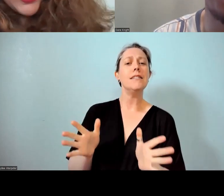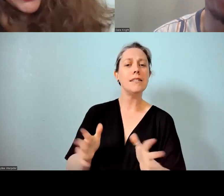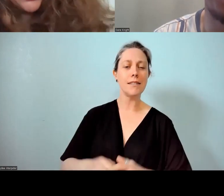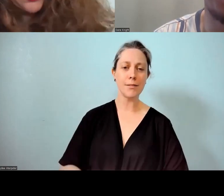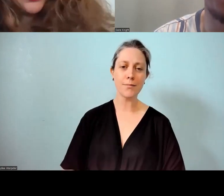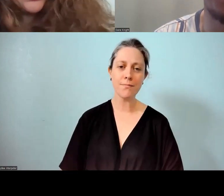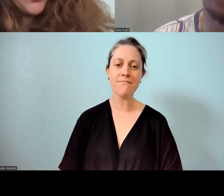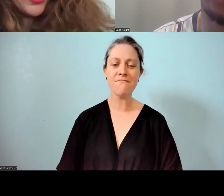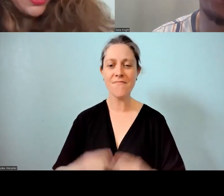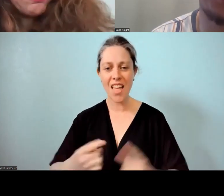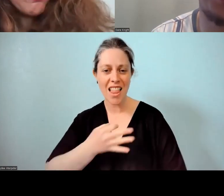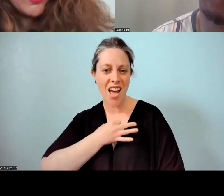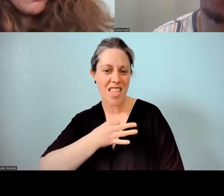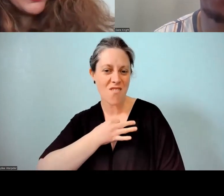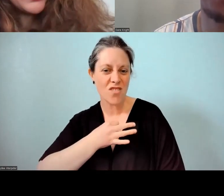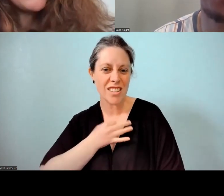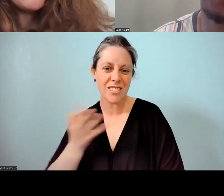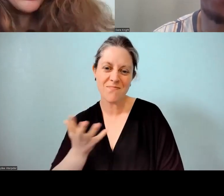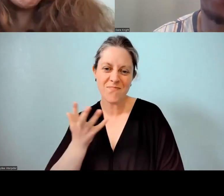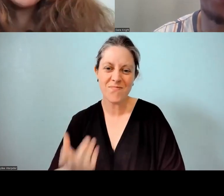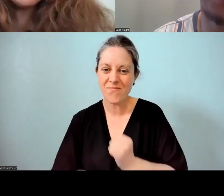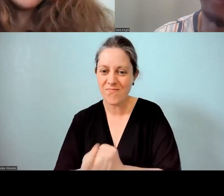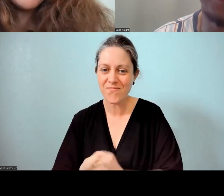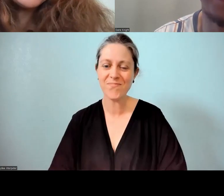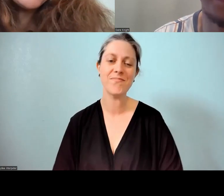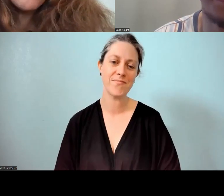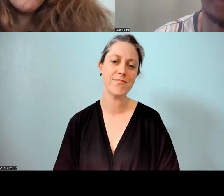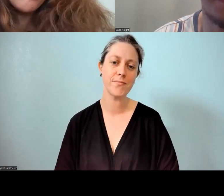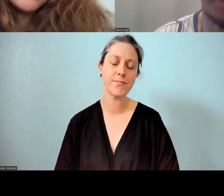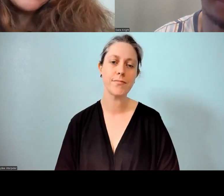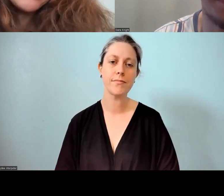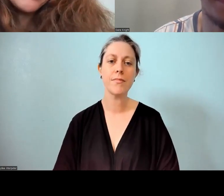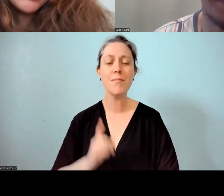risks sort of, you know, be taken, but it's so important, isn't it?